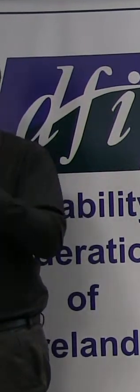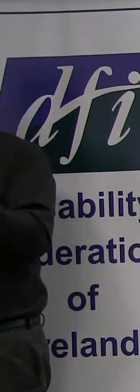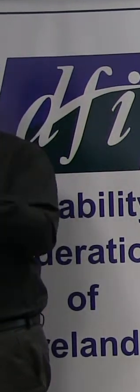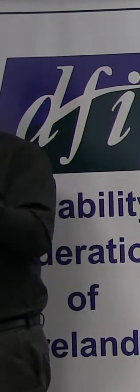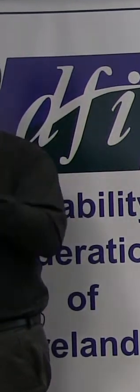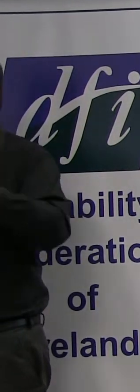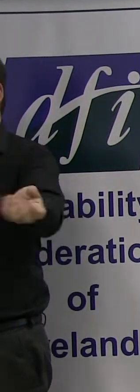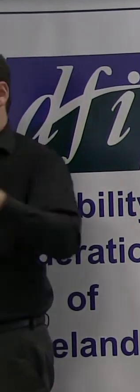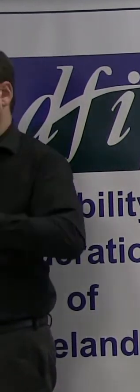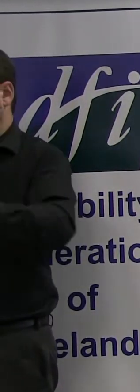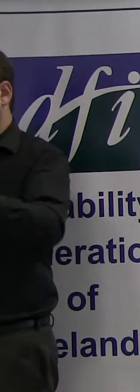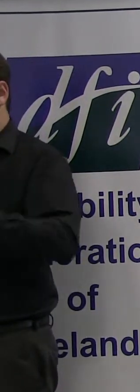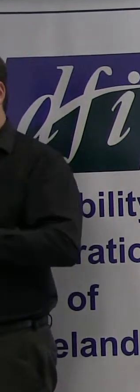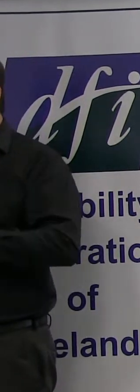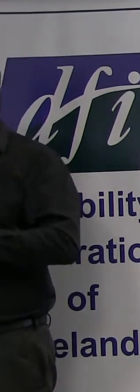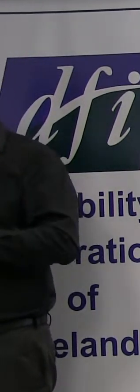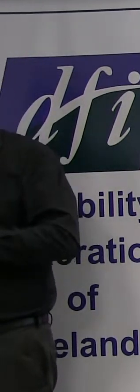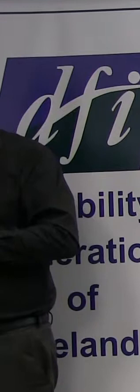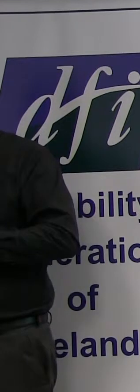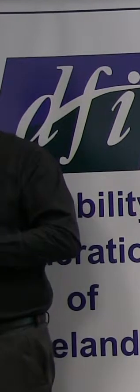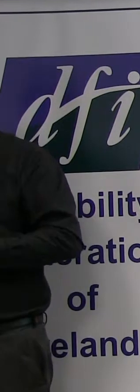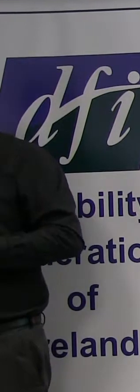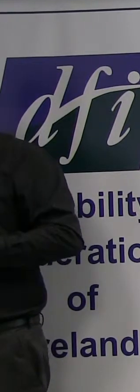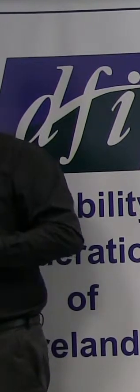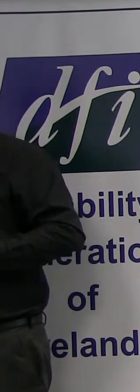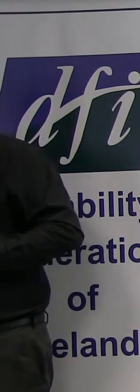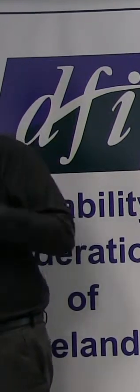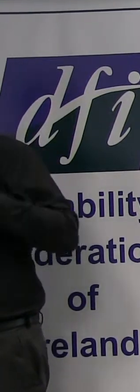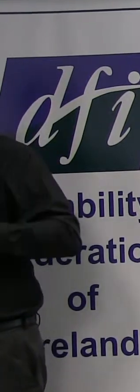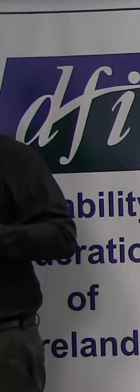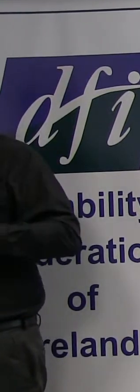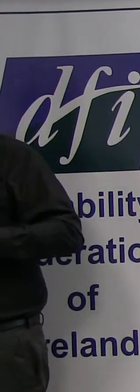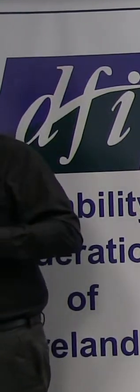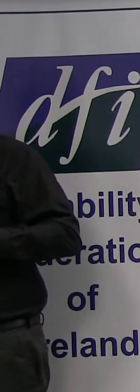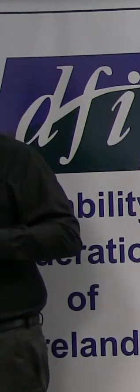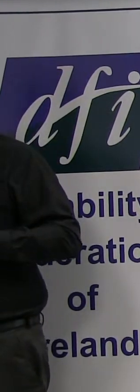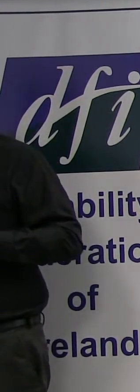finding personal interest personal benefit and still comes out and so I